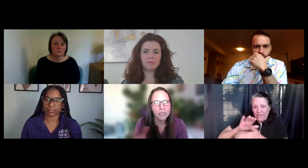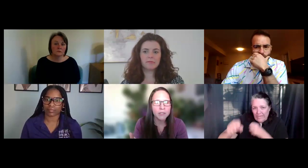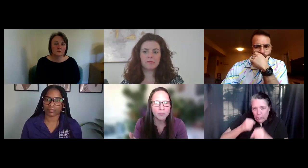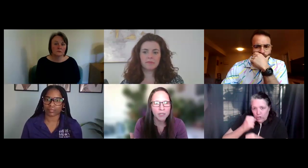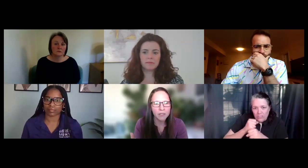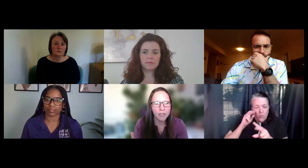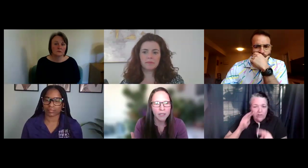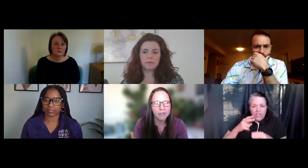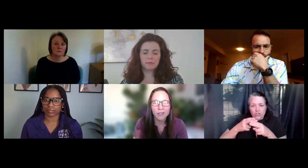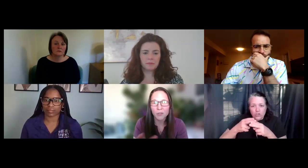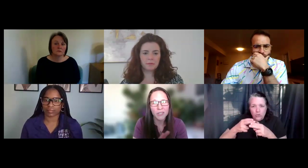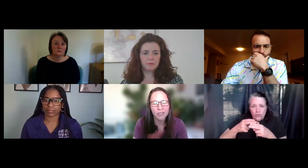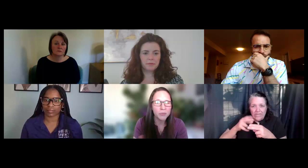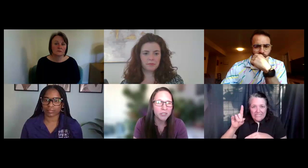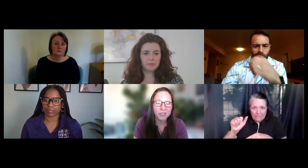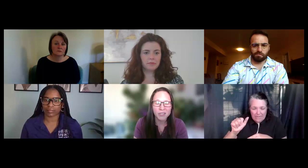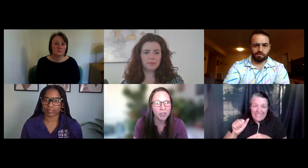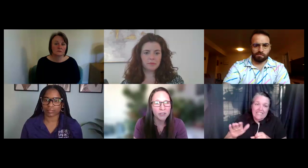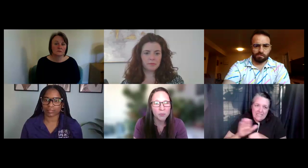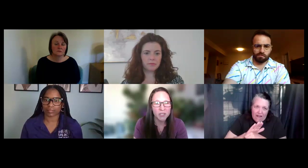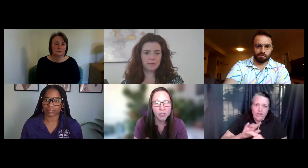It is something that is covered but it's going to be something that's very specific